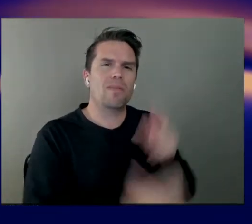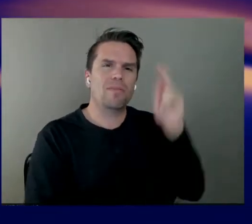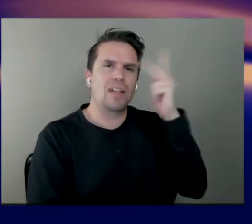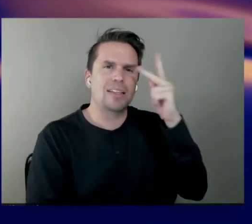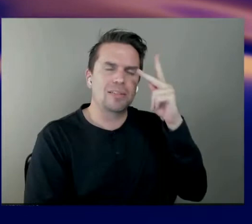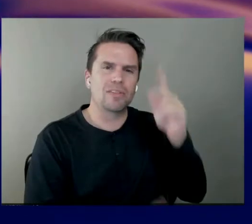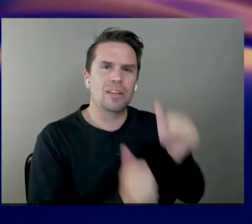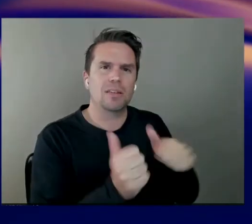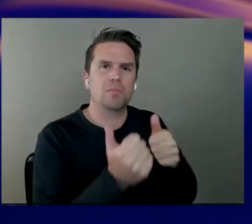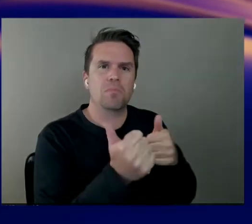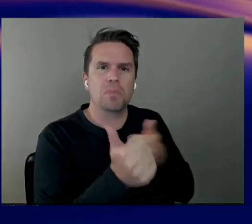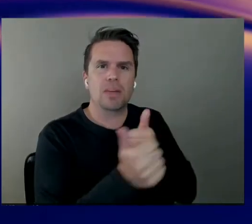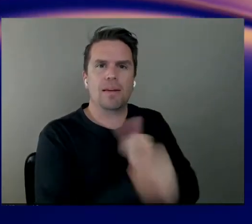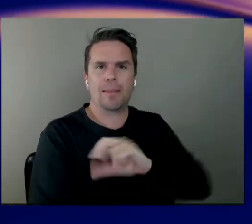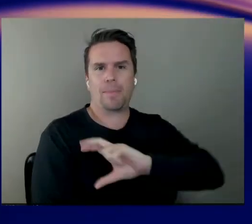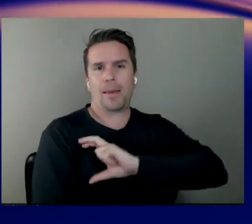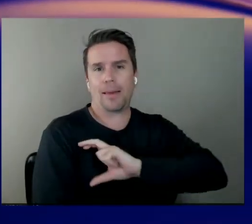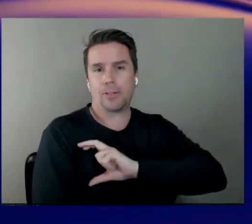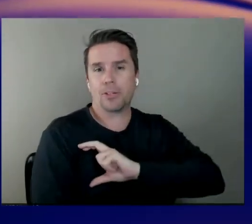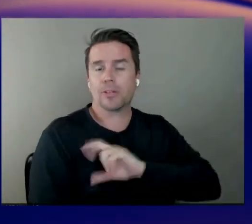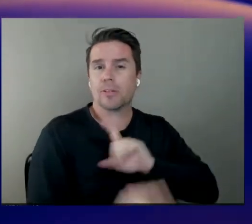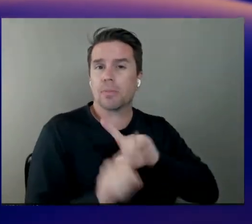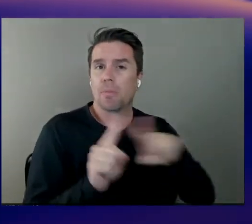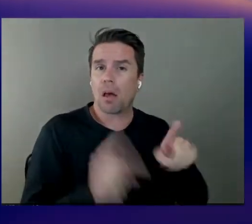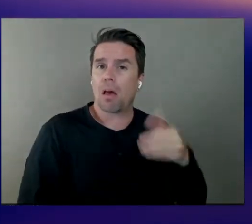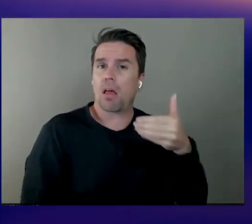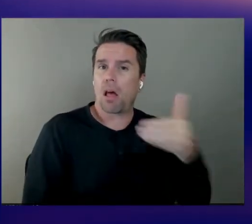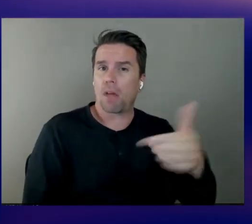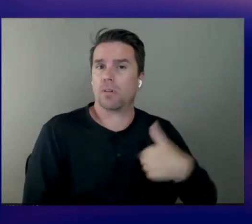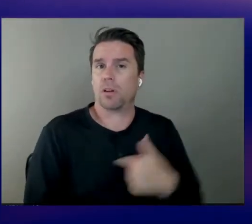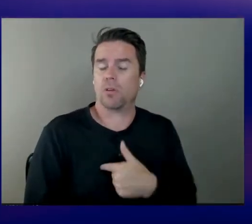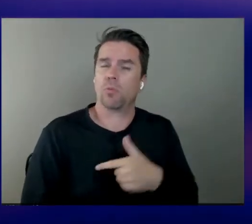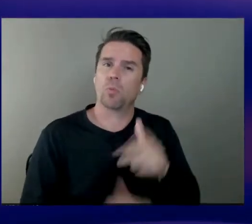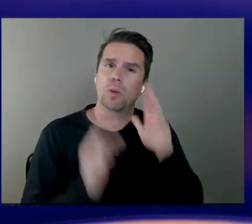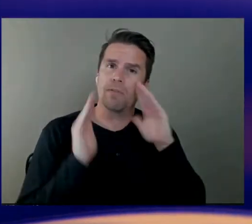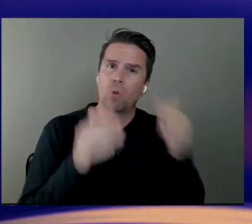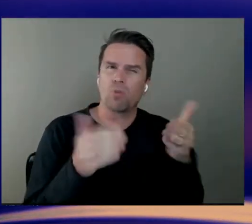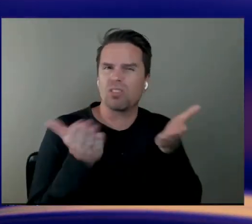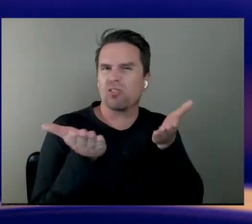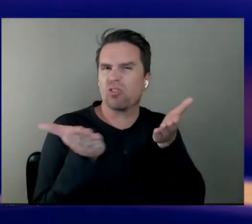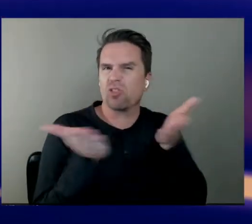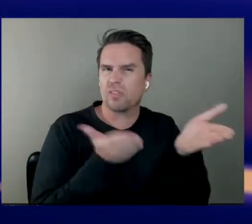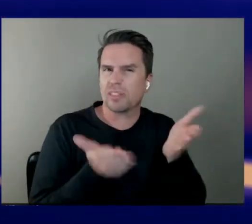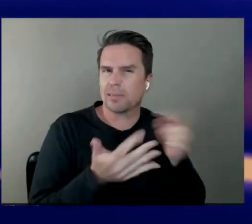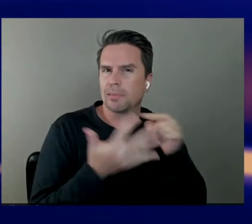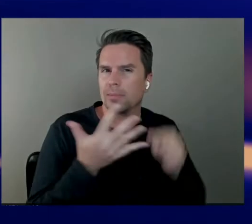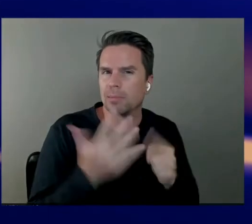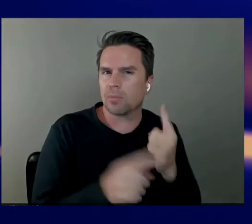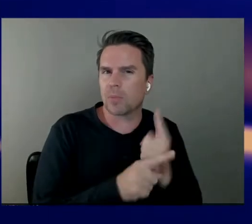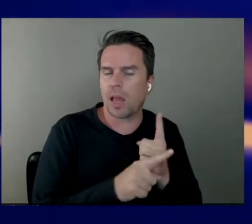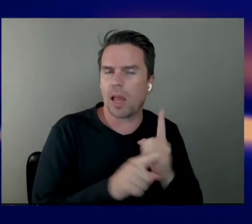you know, oftentimes we focus a bit on services, right? But these are not focused on services actually,